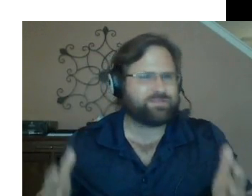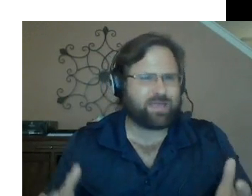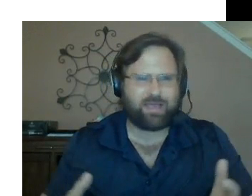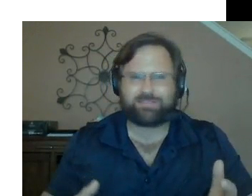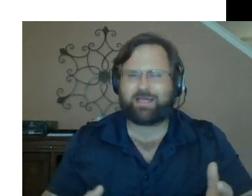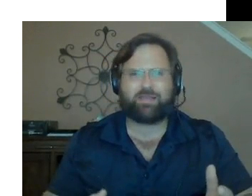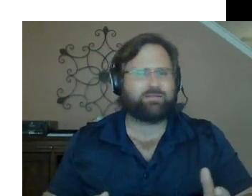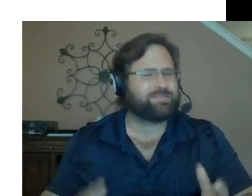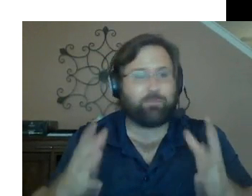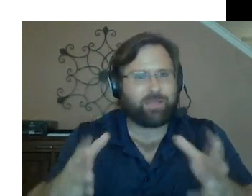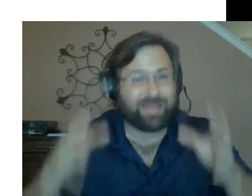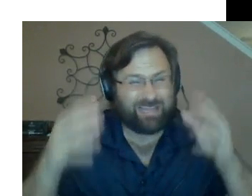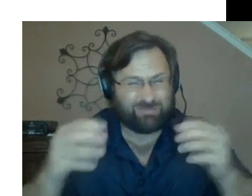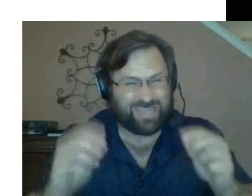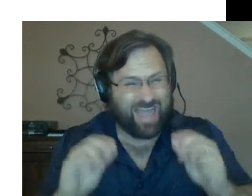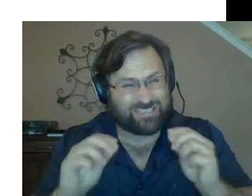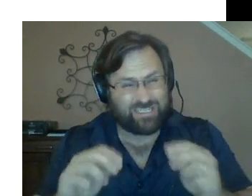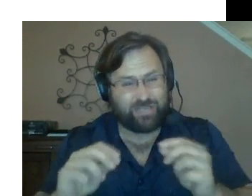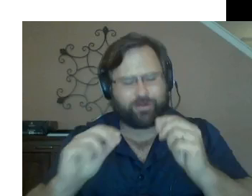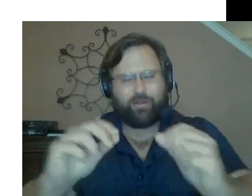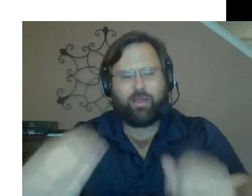that something about it was last year